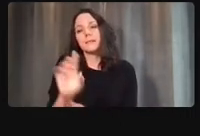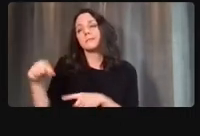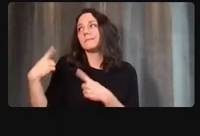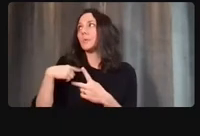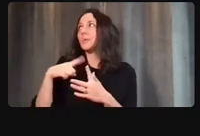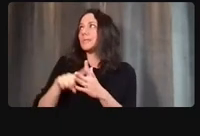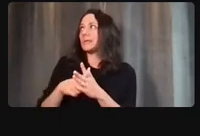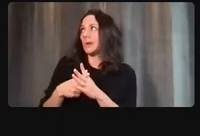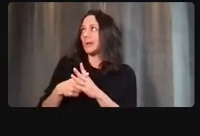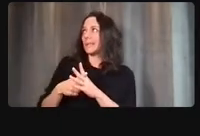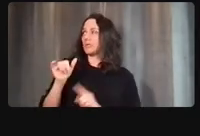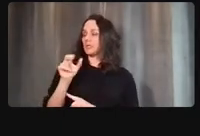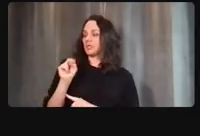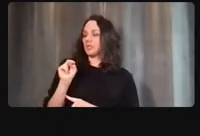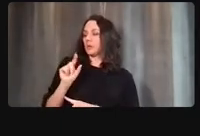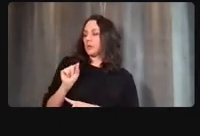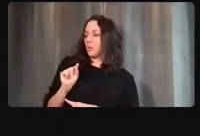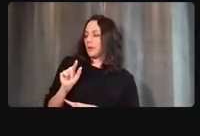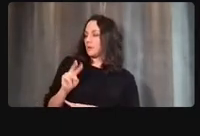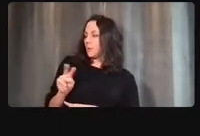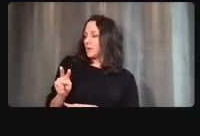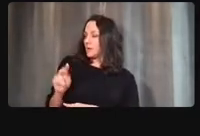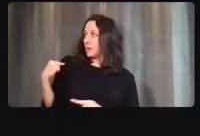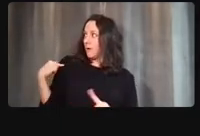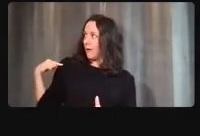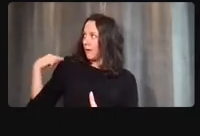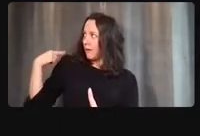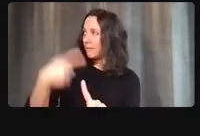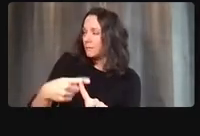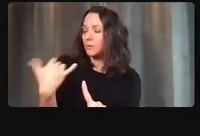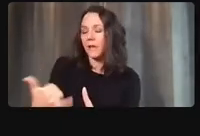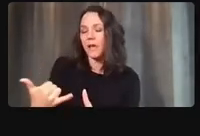With this new partnership, it's very exciting to track numbers